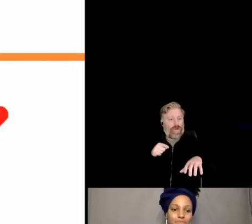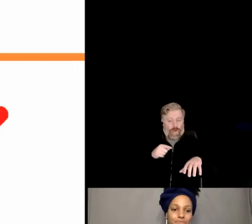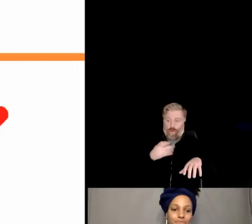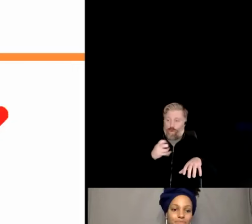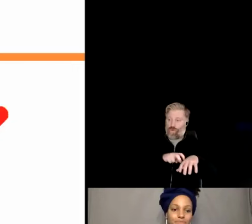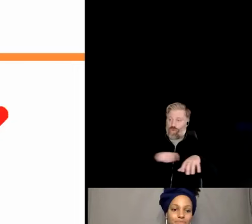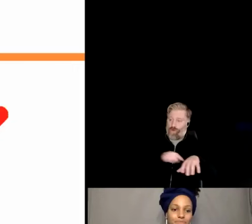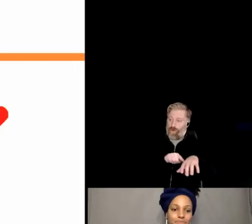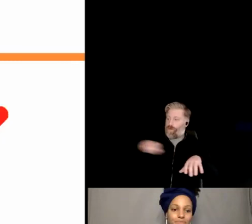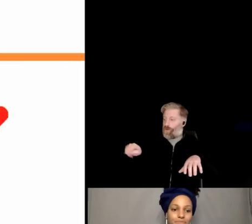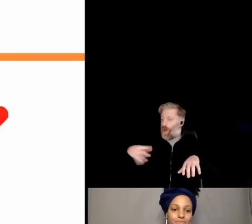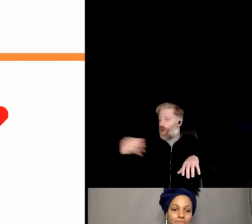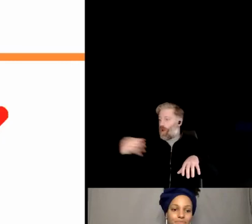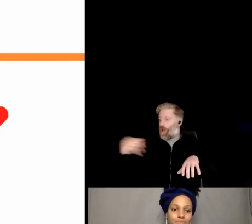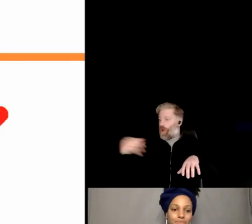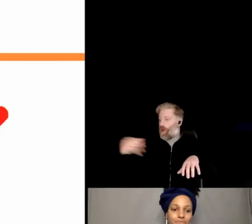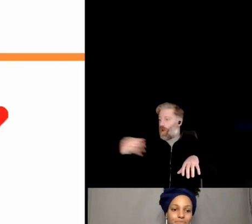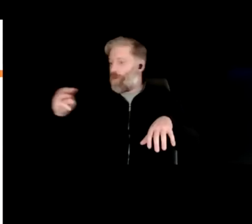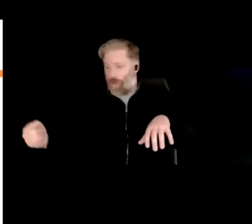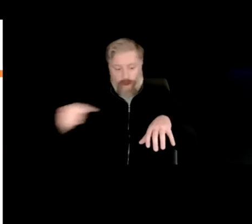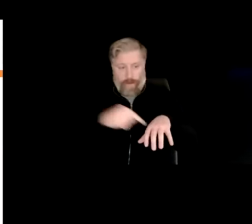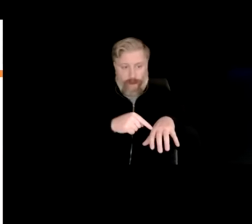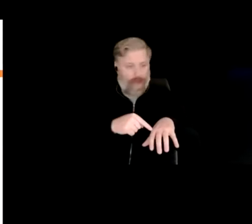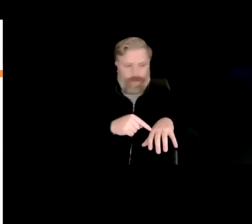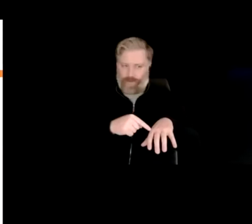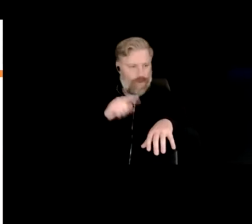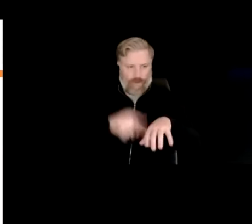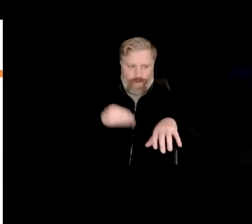but you can engage an out-of-state artist or consultant,